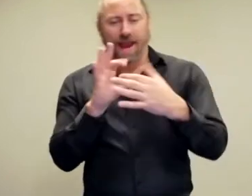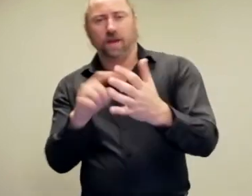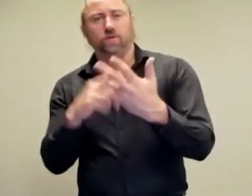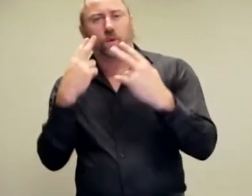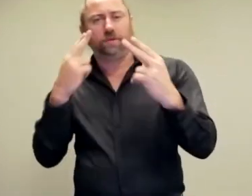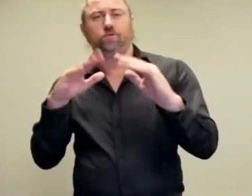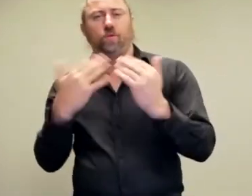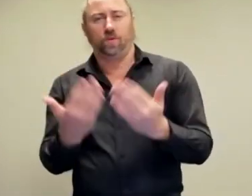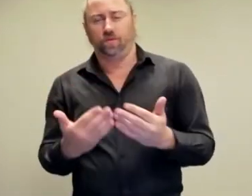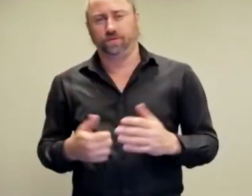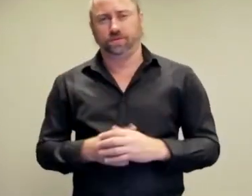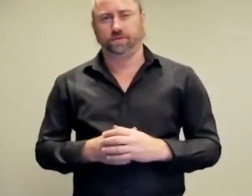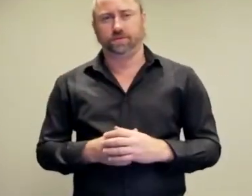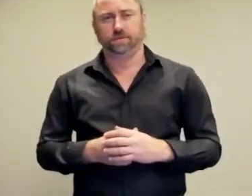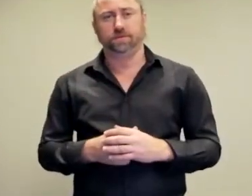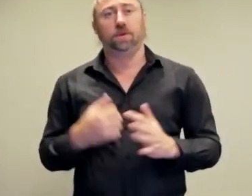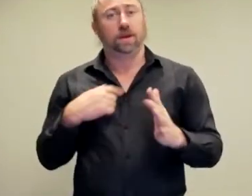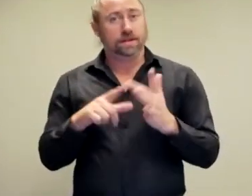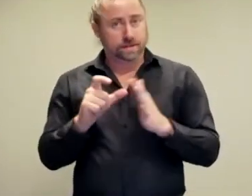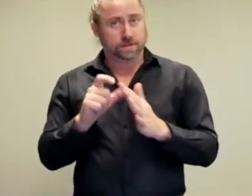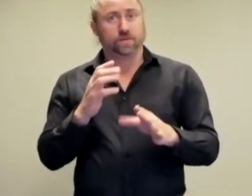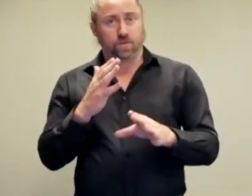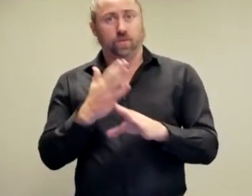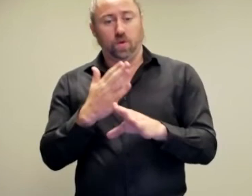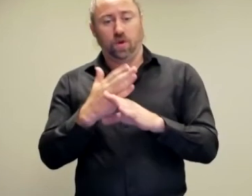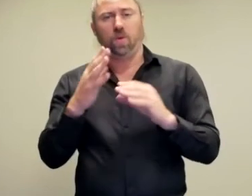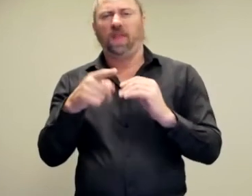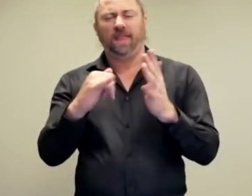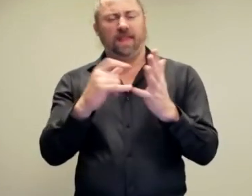I have actually worked with the sponges before and